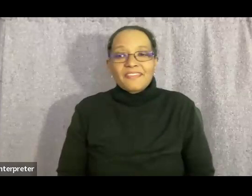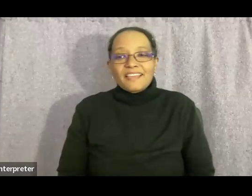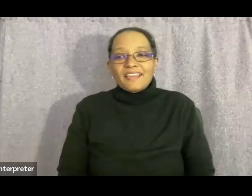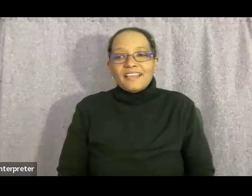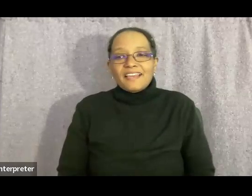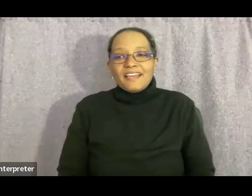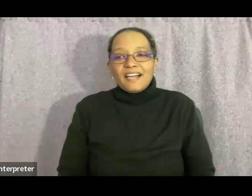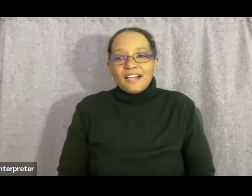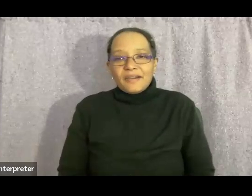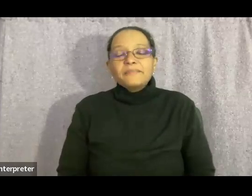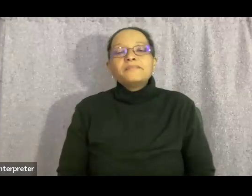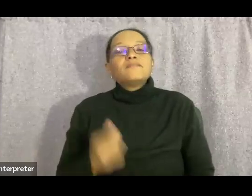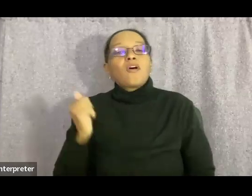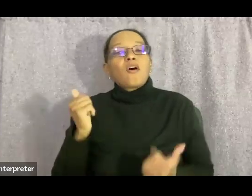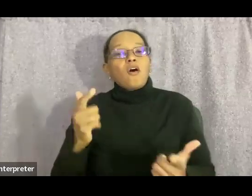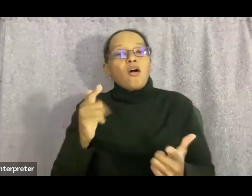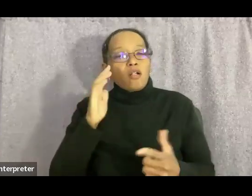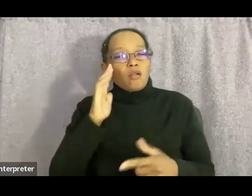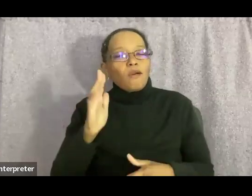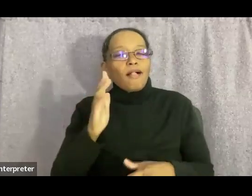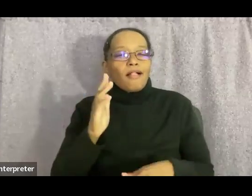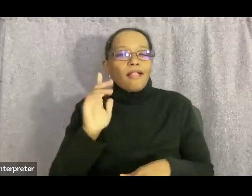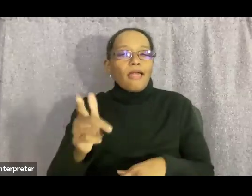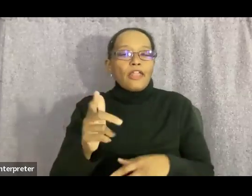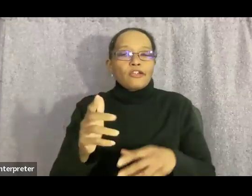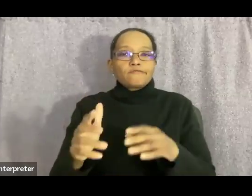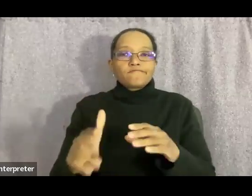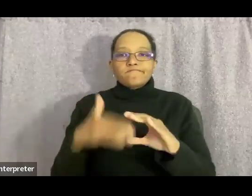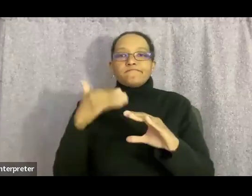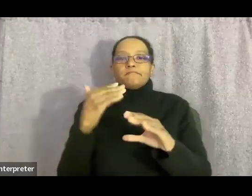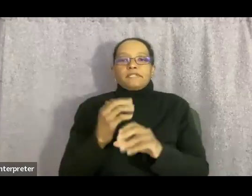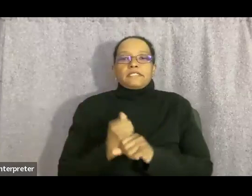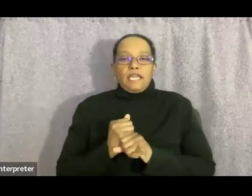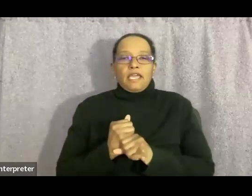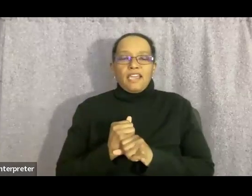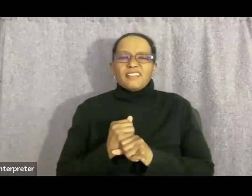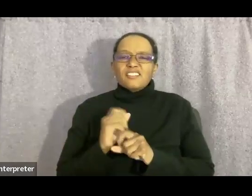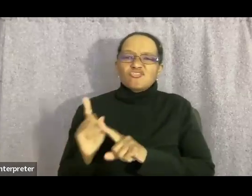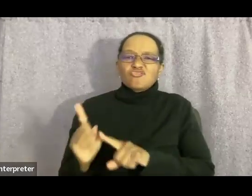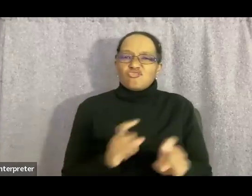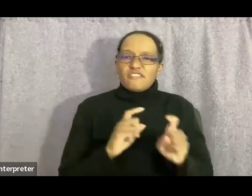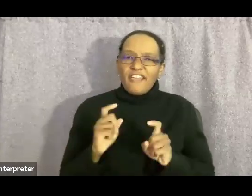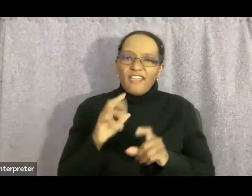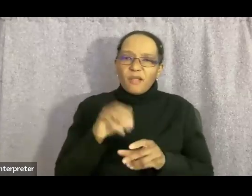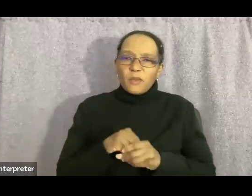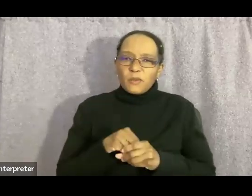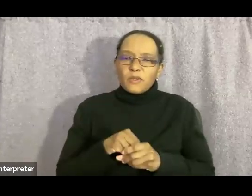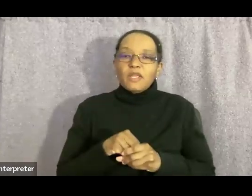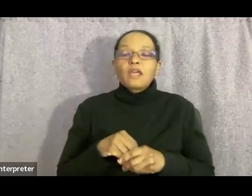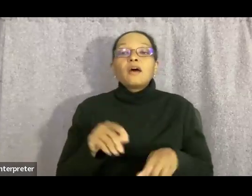You'll all receive a survey via e mail. And we'll also drop the survey link in the chat now.